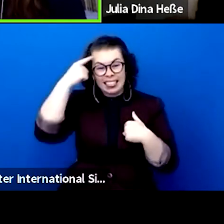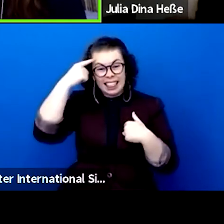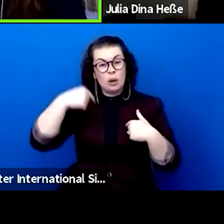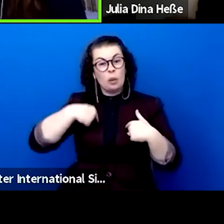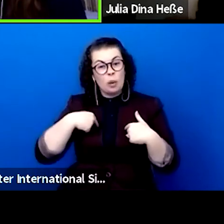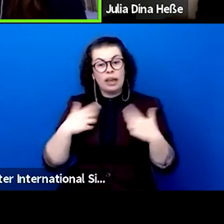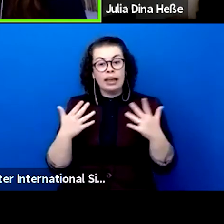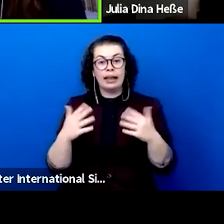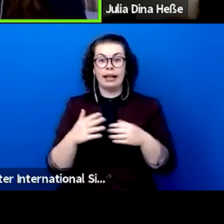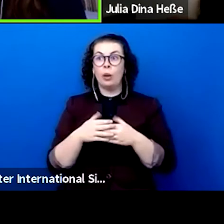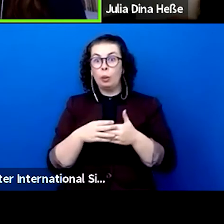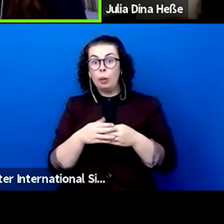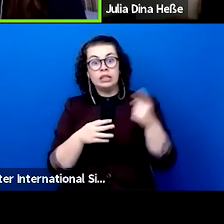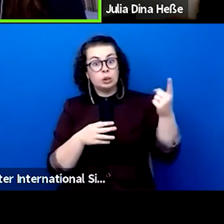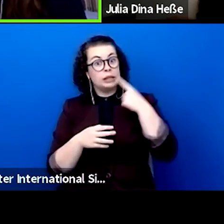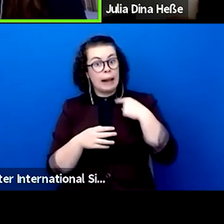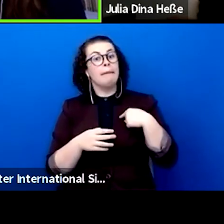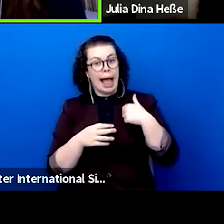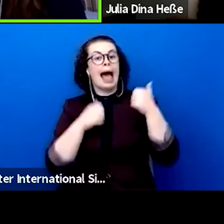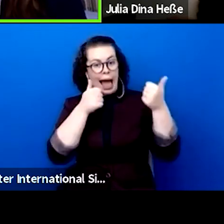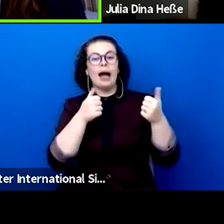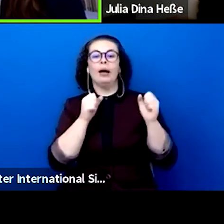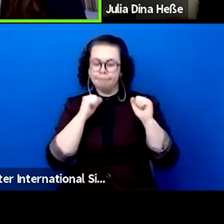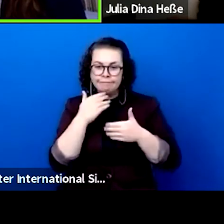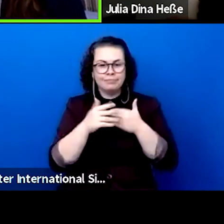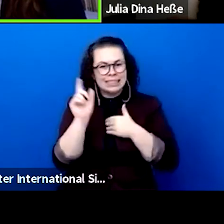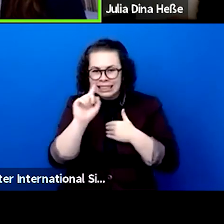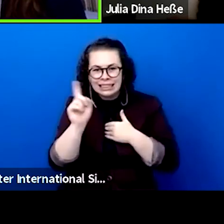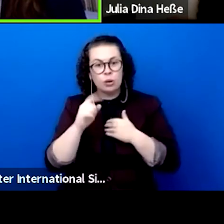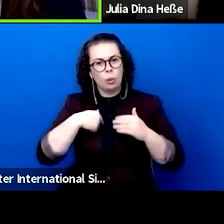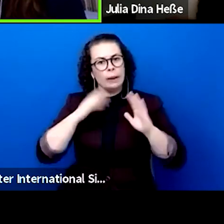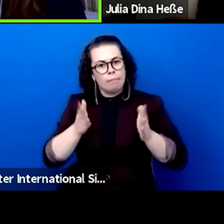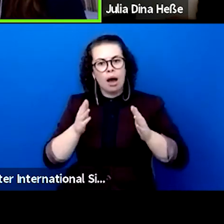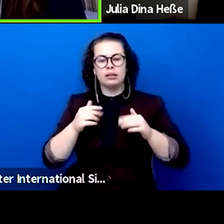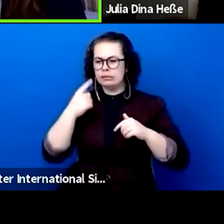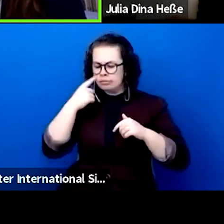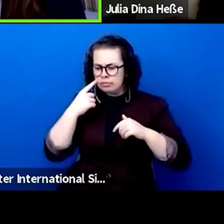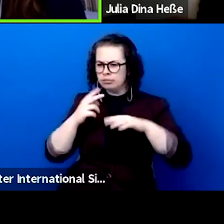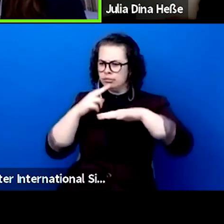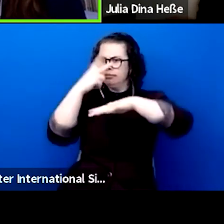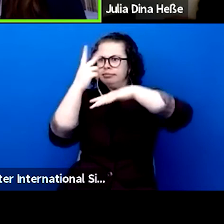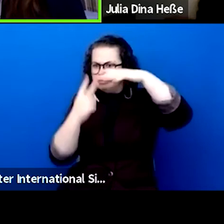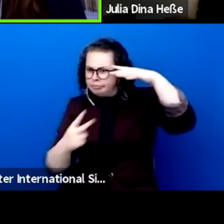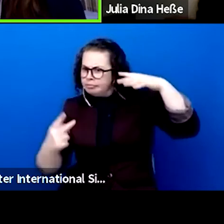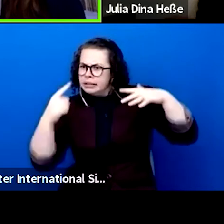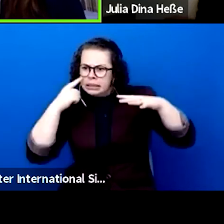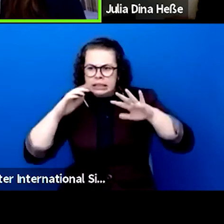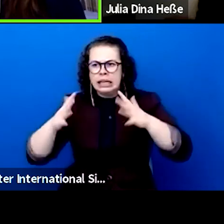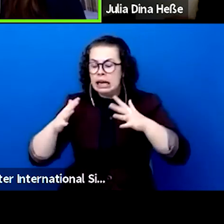rather than diving in and maybe making the mistake you know but in that process